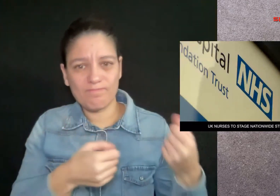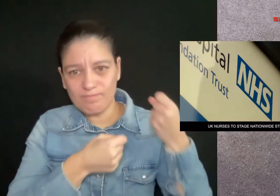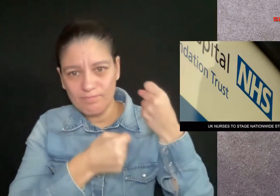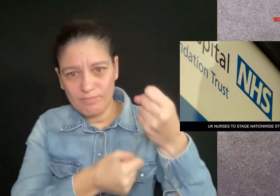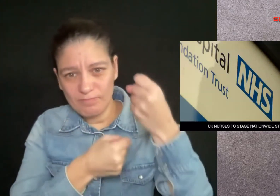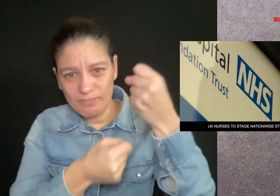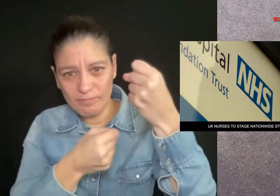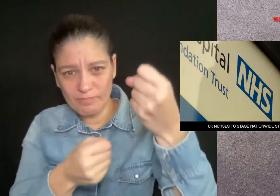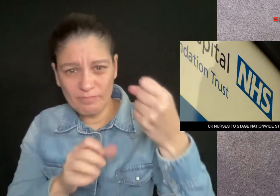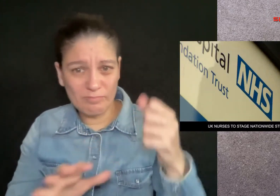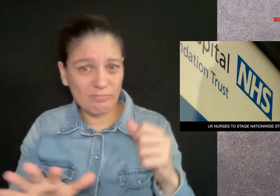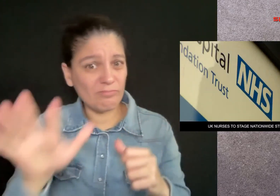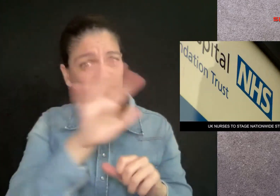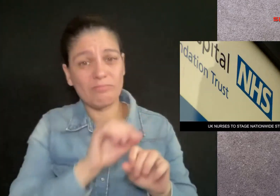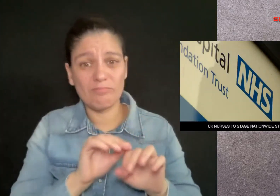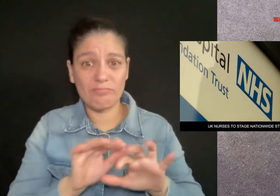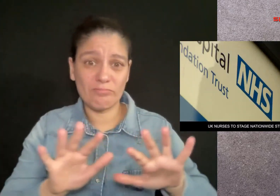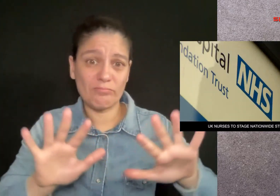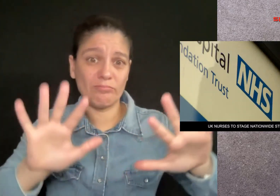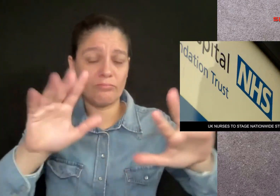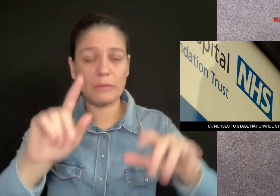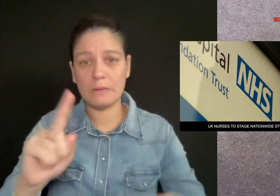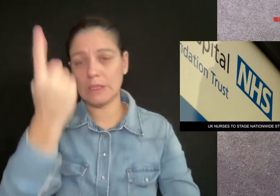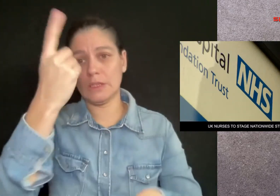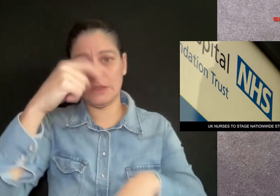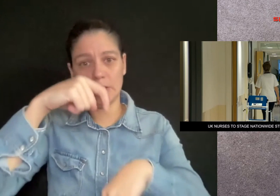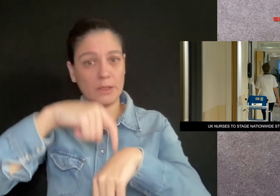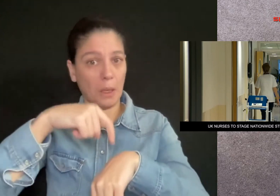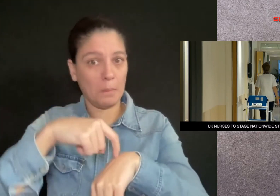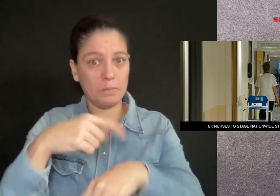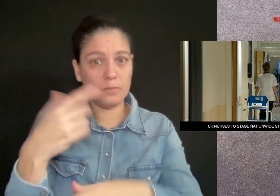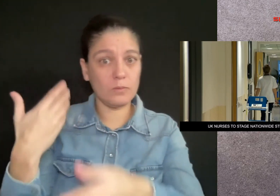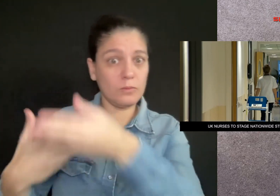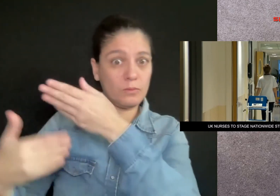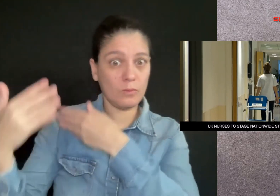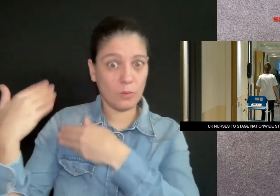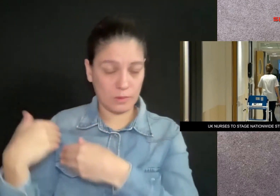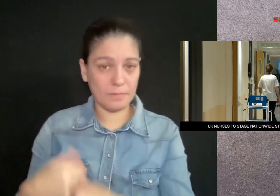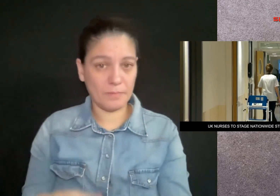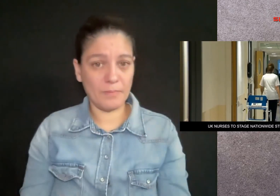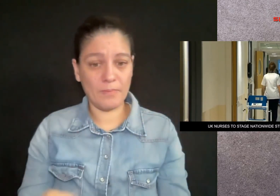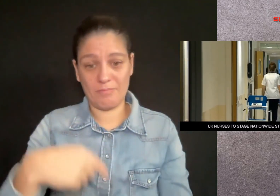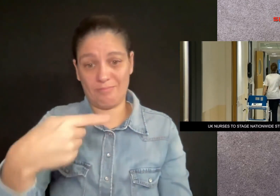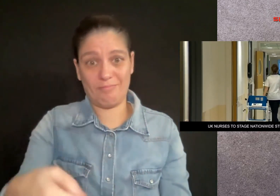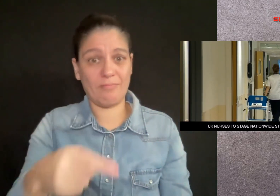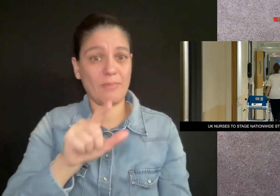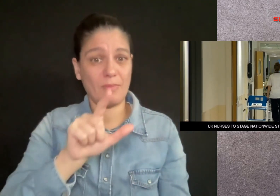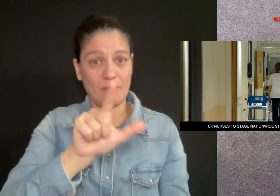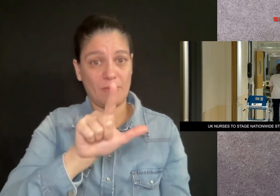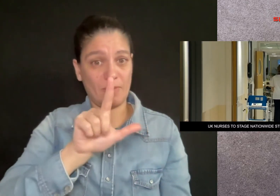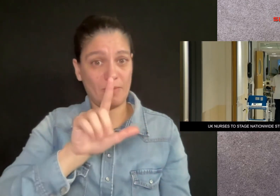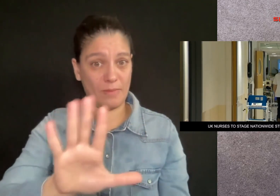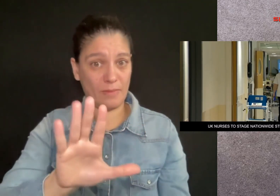nurses across the UK are staging a nationwide strike for the first time in history on December